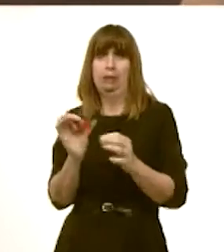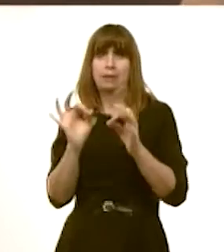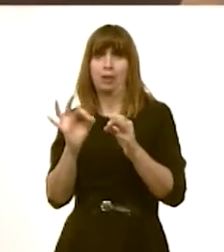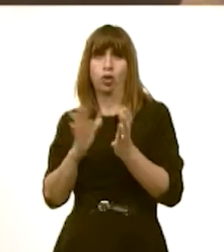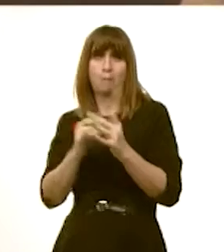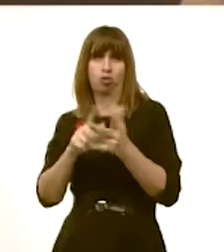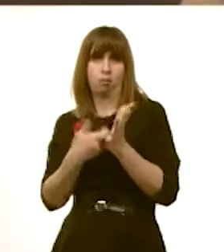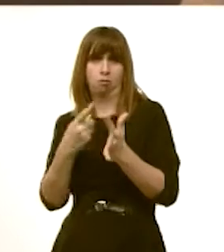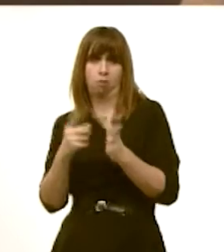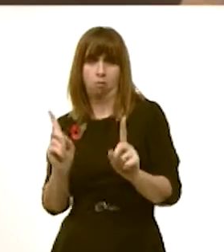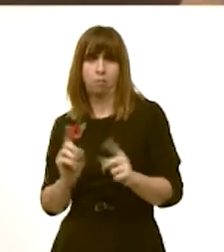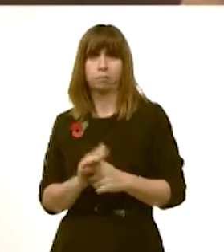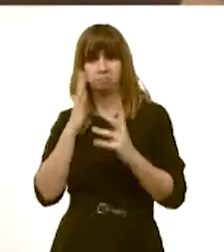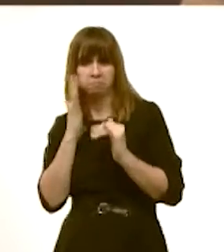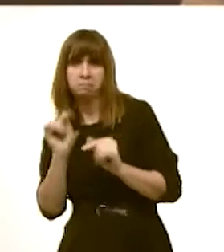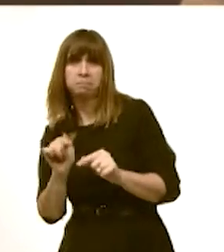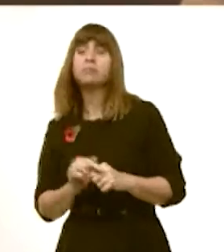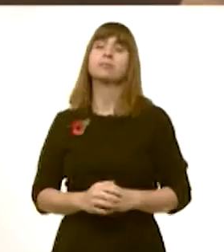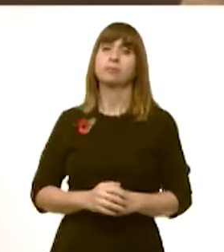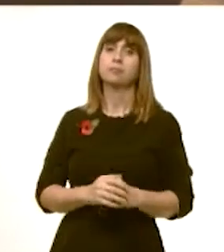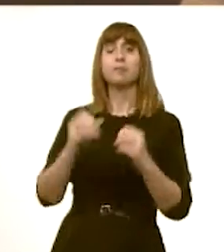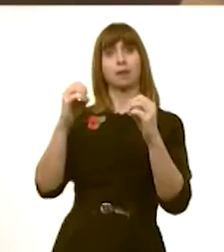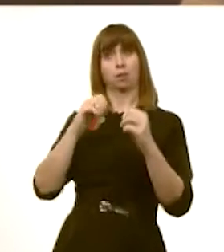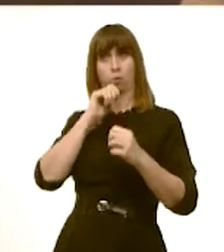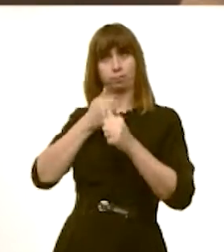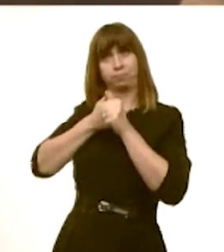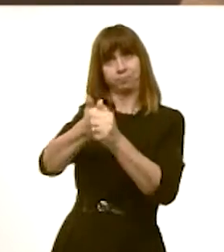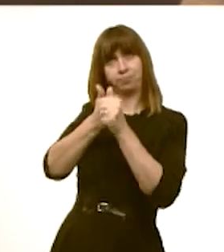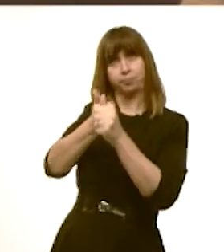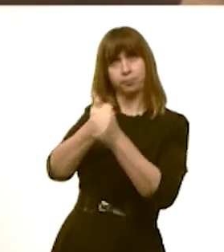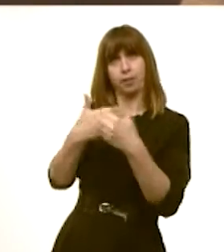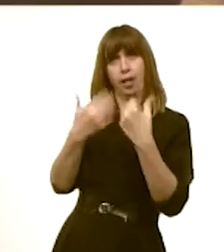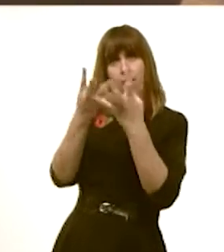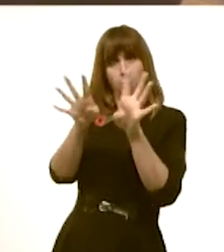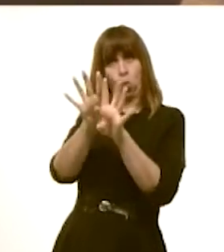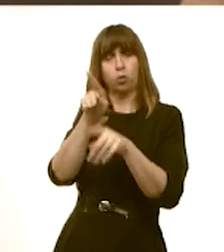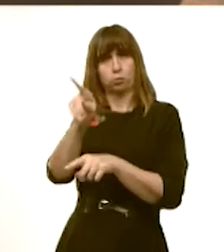providing further support to Betsi Cadwaladr University Local Health Board to ensure it